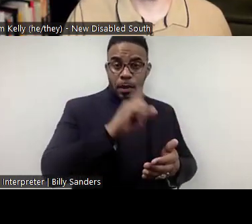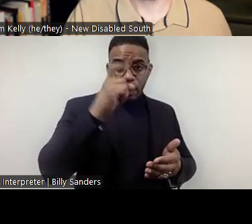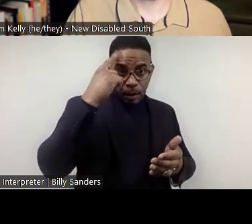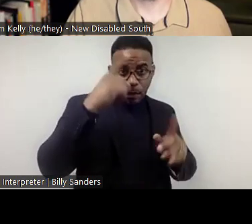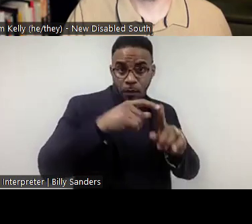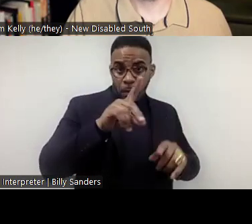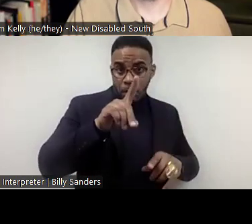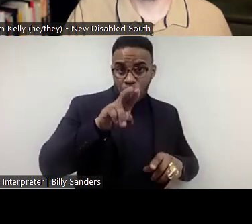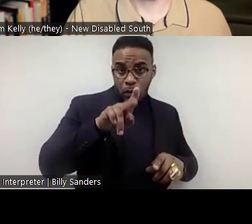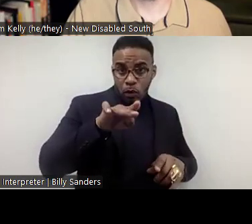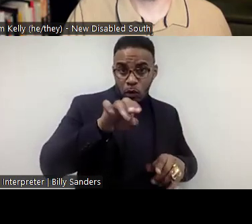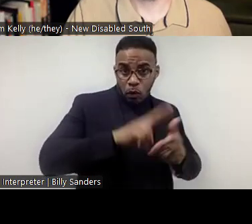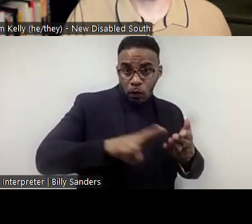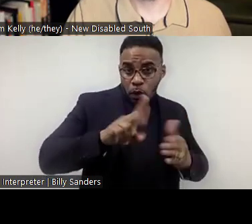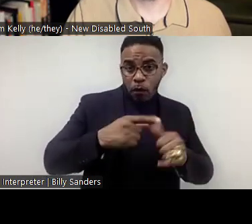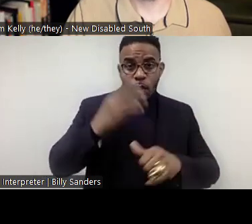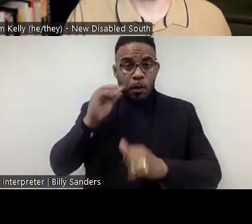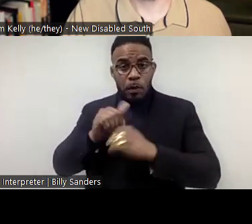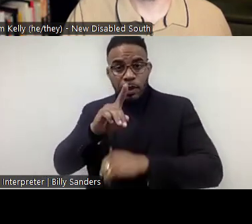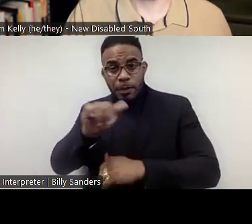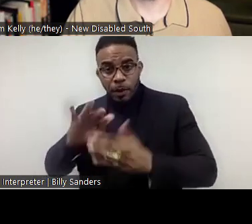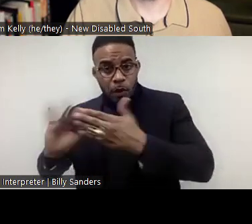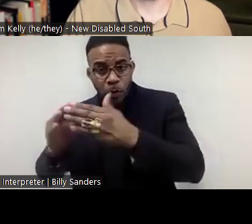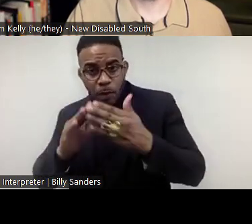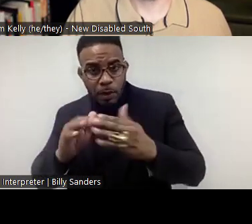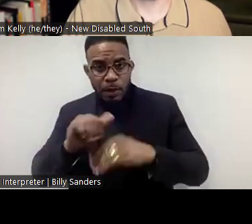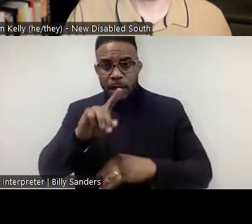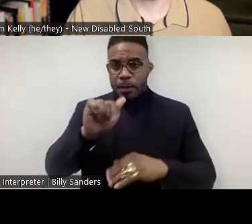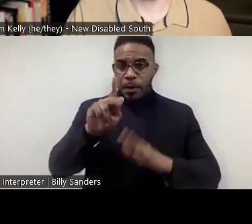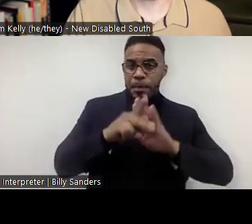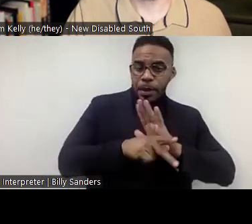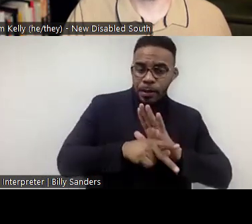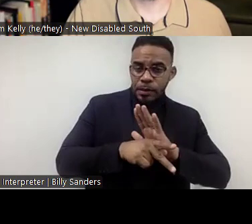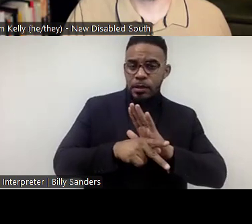bachelor's in government, she has a master's in public policy from Duke University. Her first experience with the